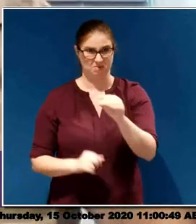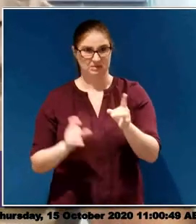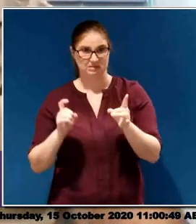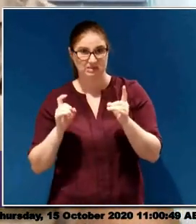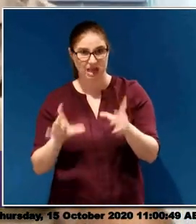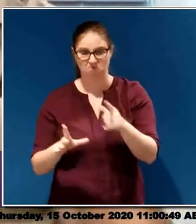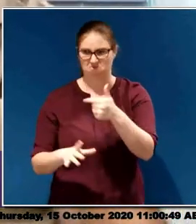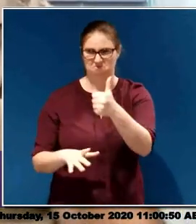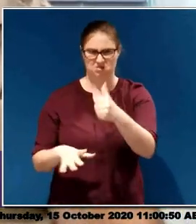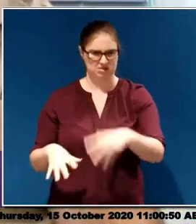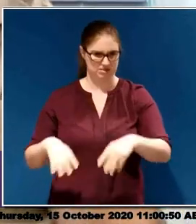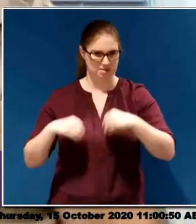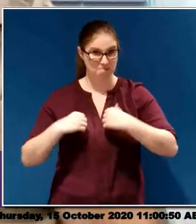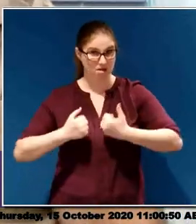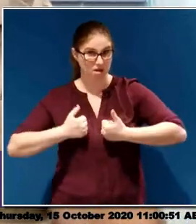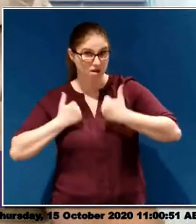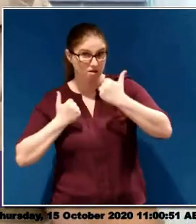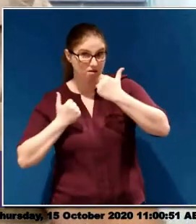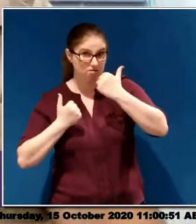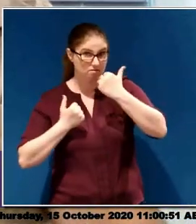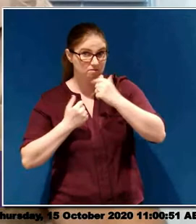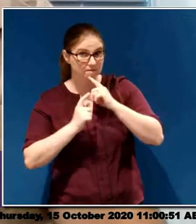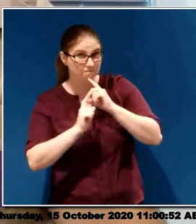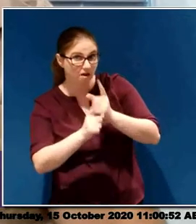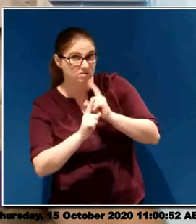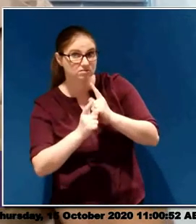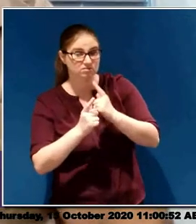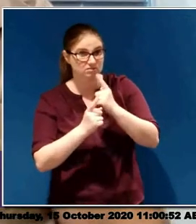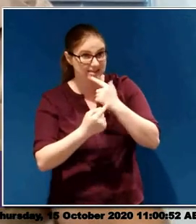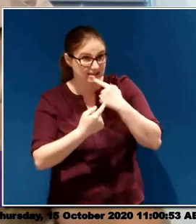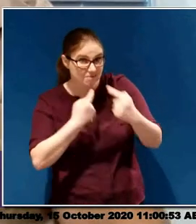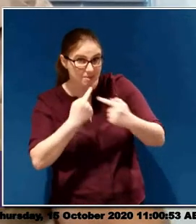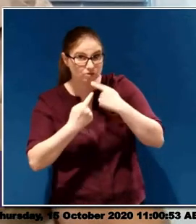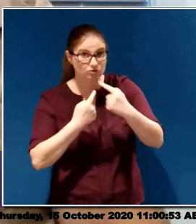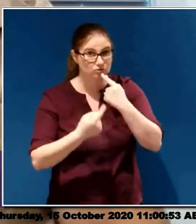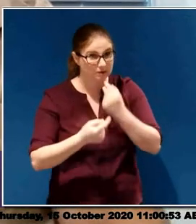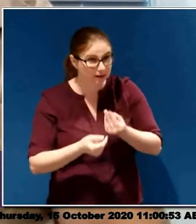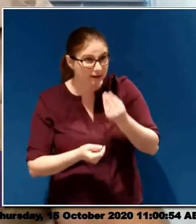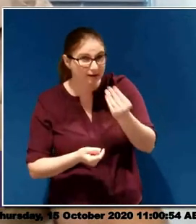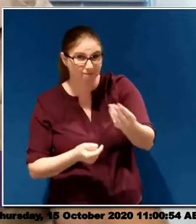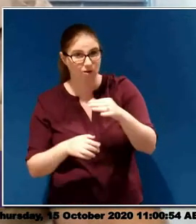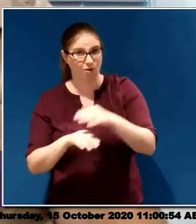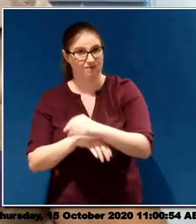information about Tourette's, and they were just so willing to help Jack.